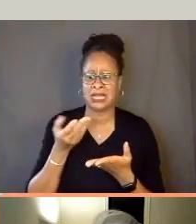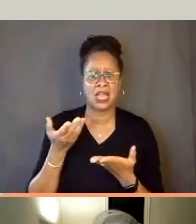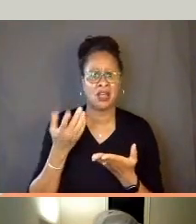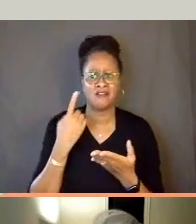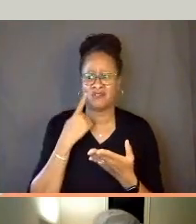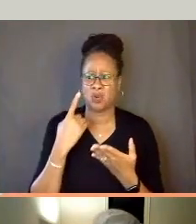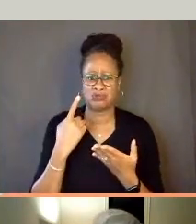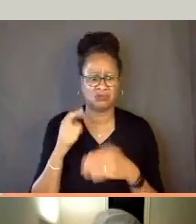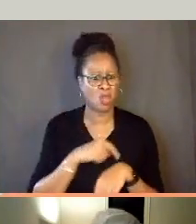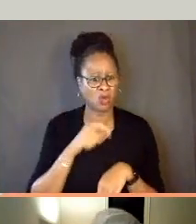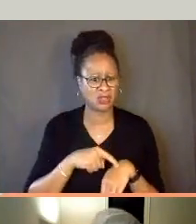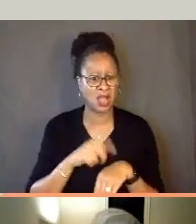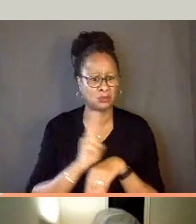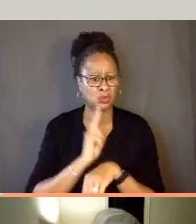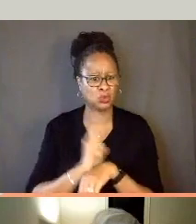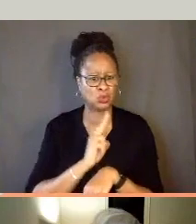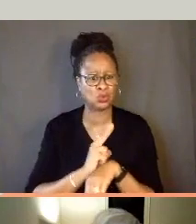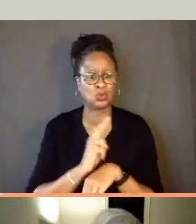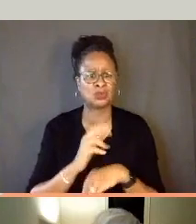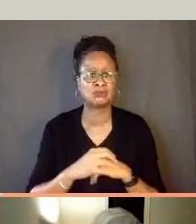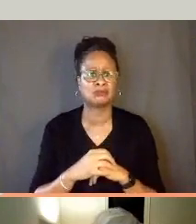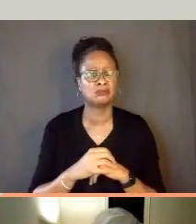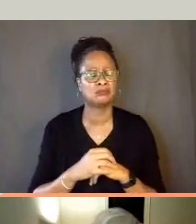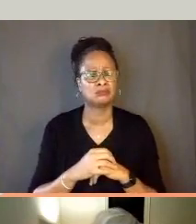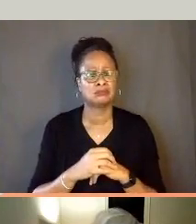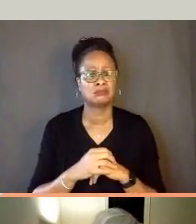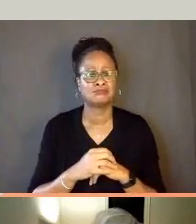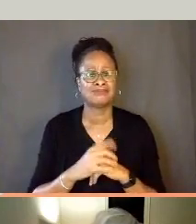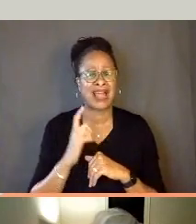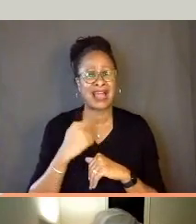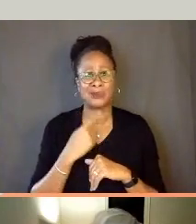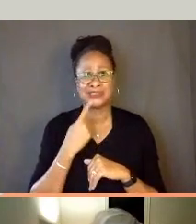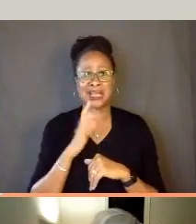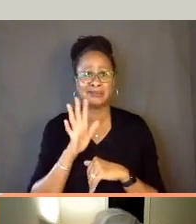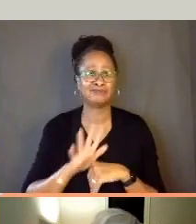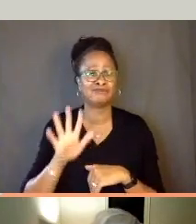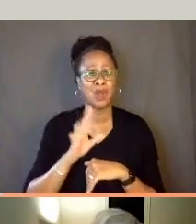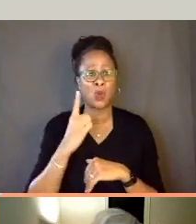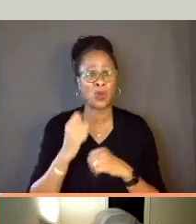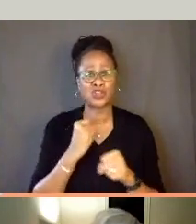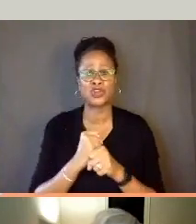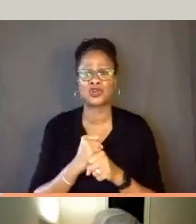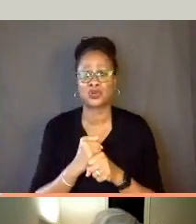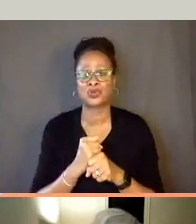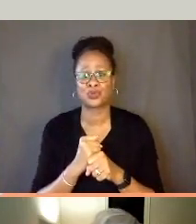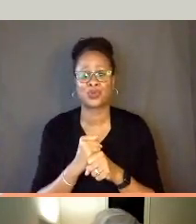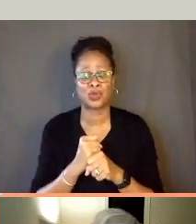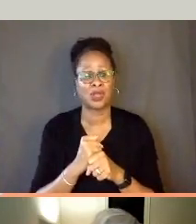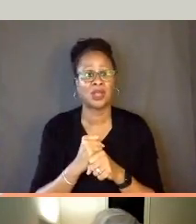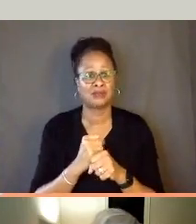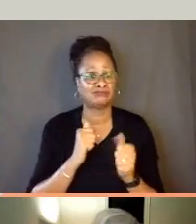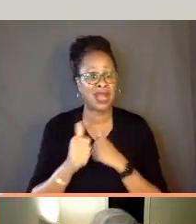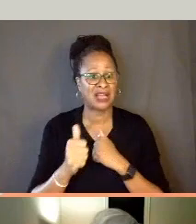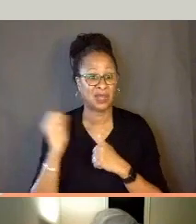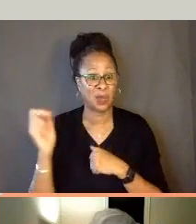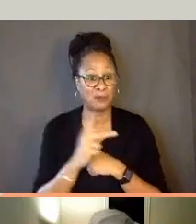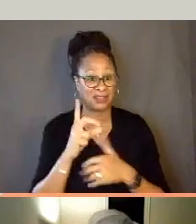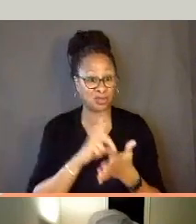to get rid of the inflammation. I would say maybe a year had passed, and I go to the doctor.